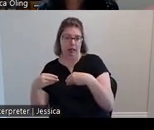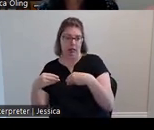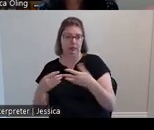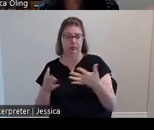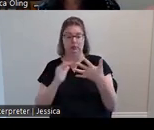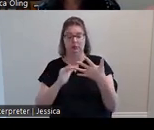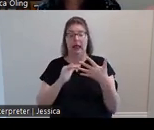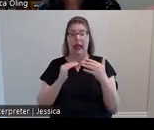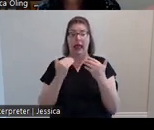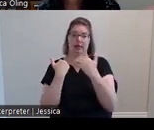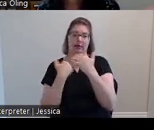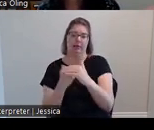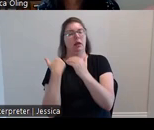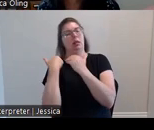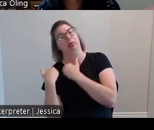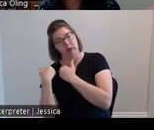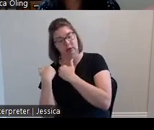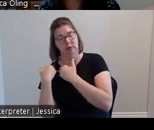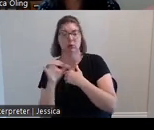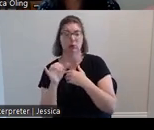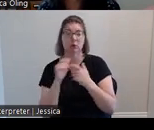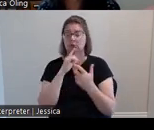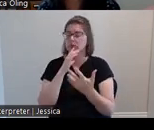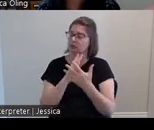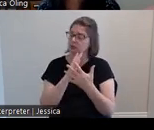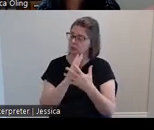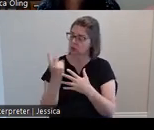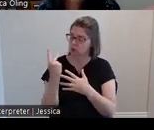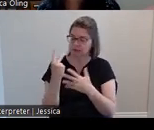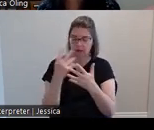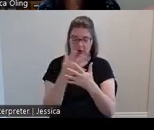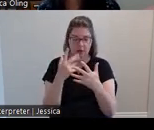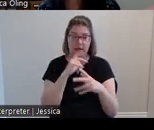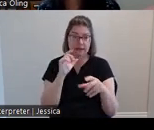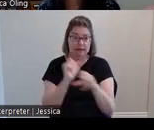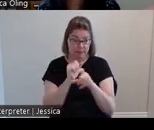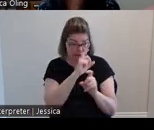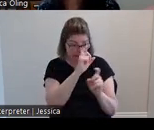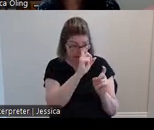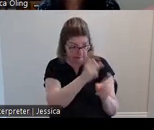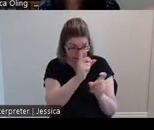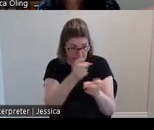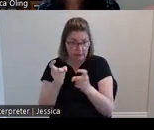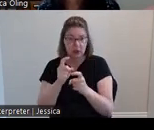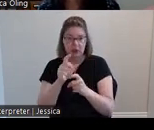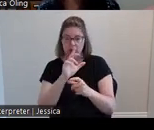So Carli and I talked a lot about ensuring that assignments that we gave to people were 20 to 30 minutes tops,